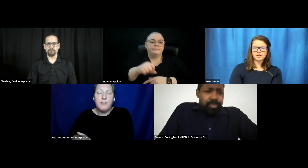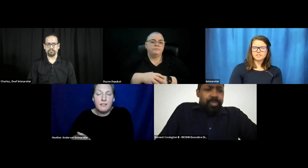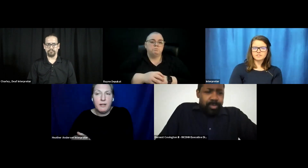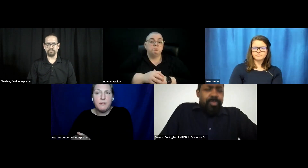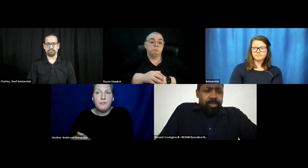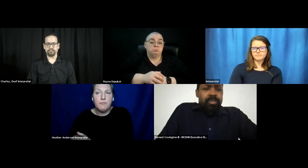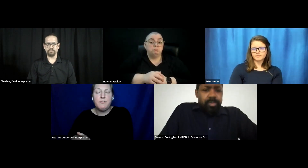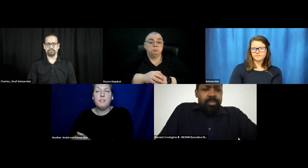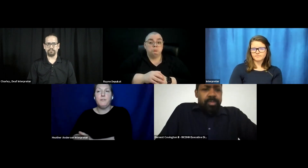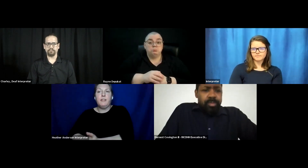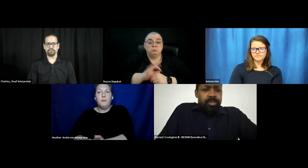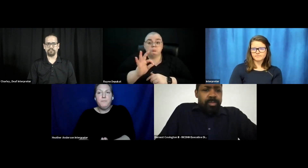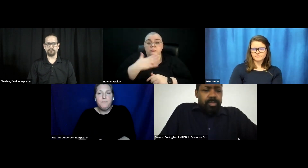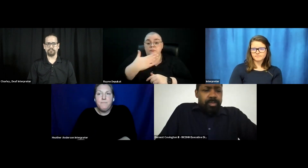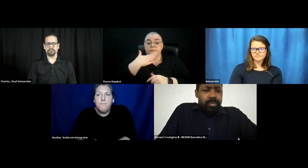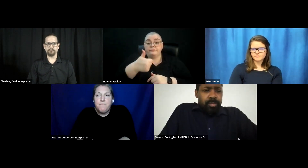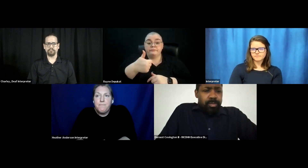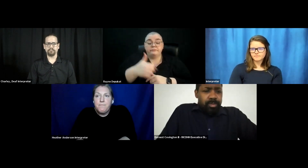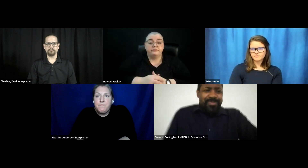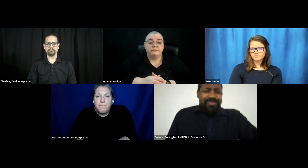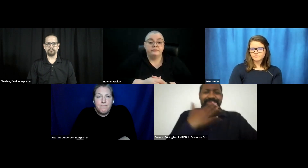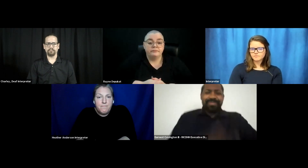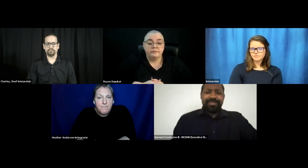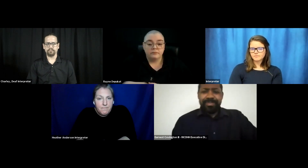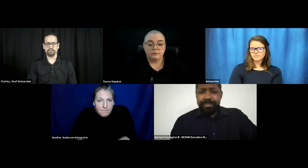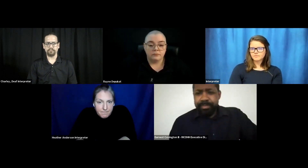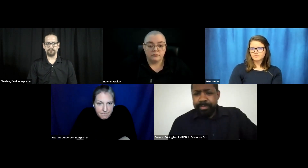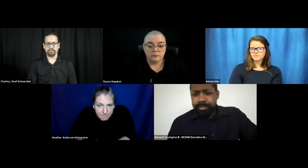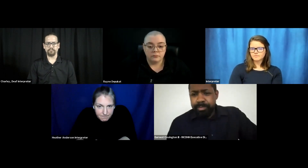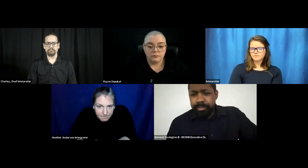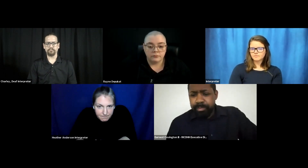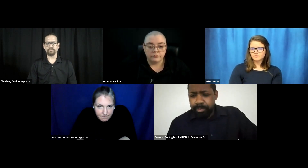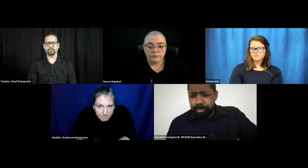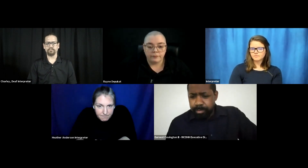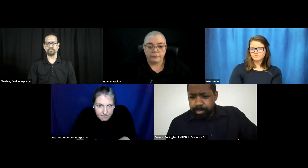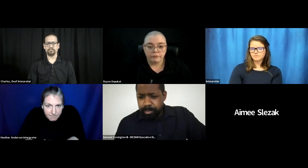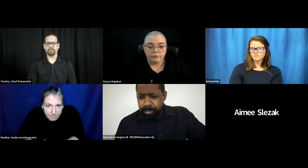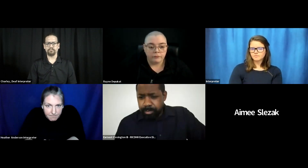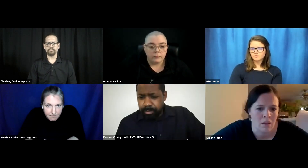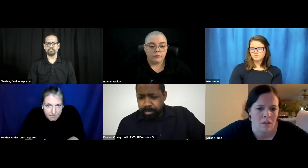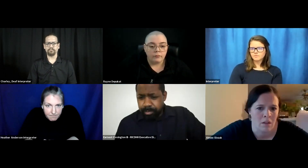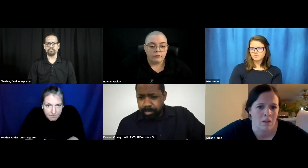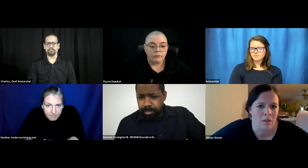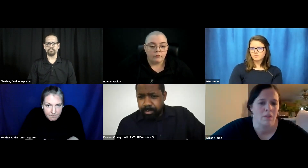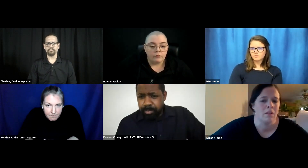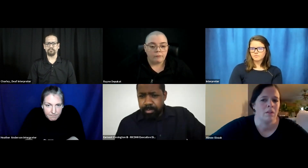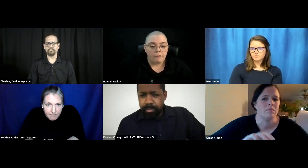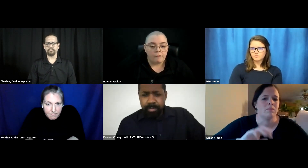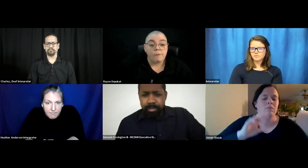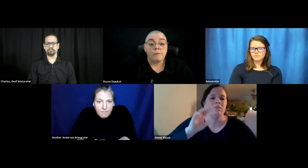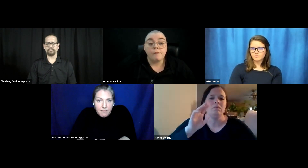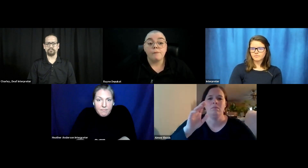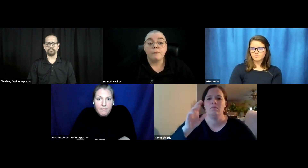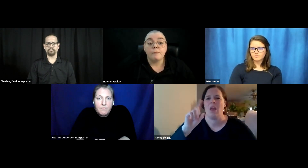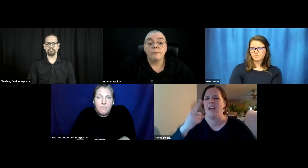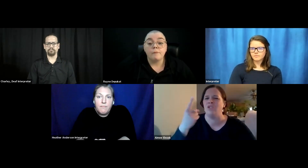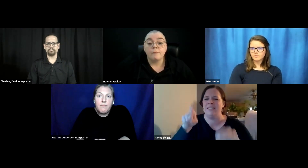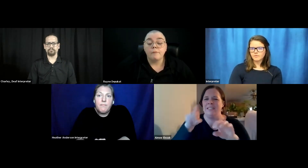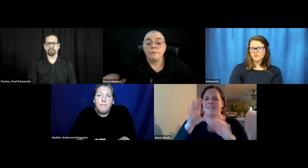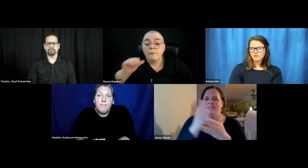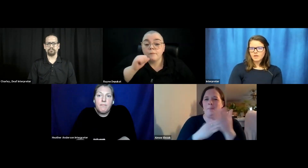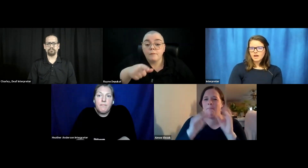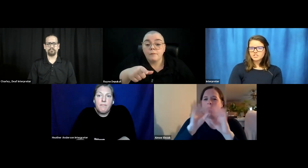Or, That's what I was referring to thank you.